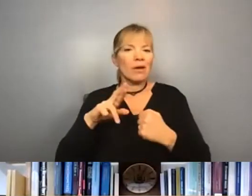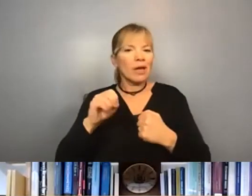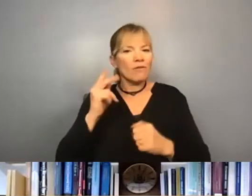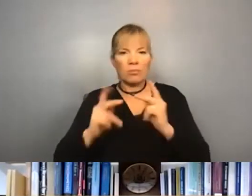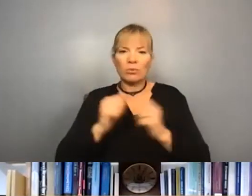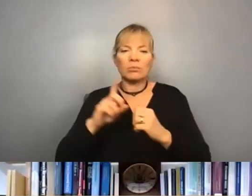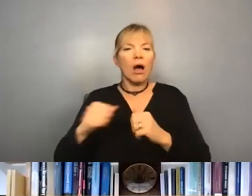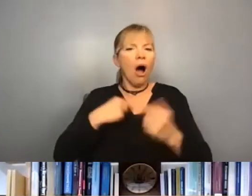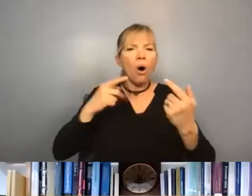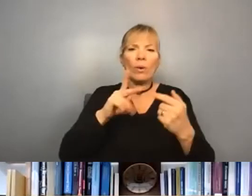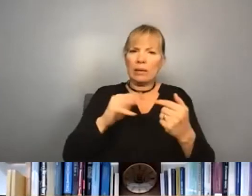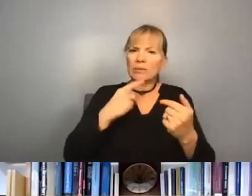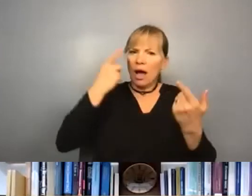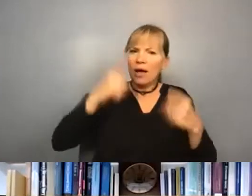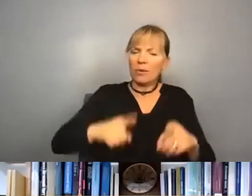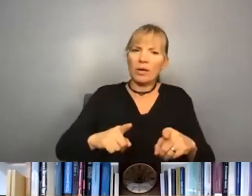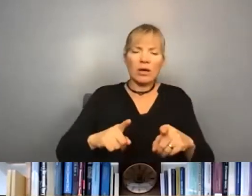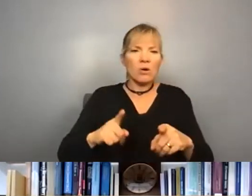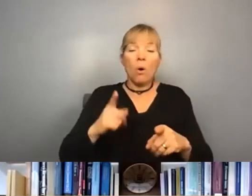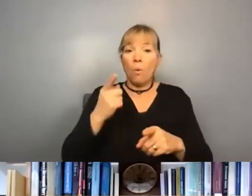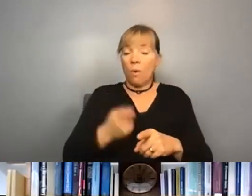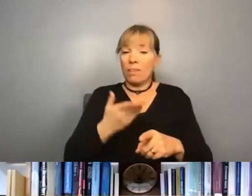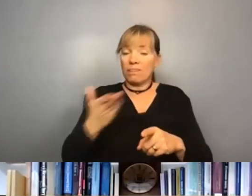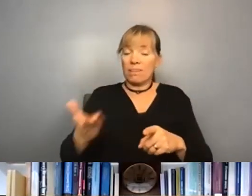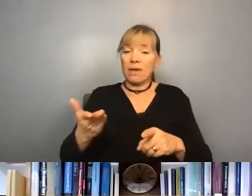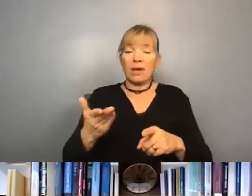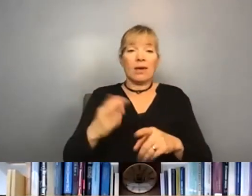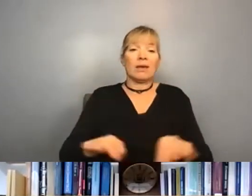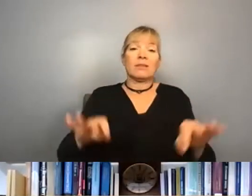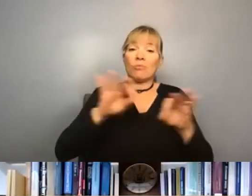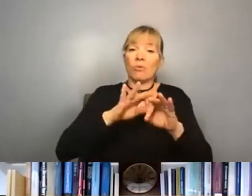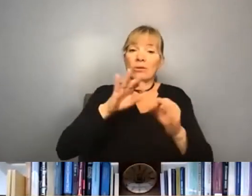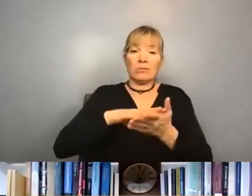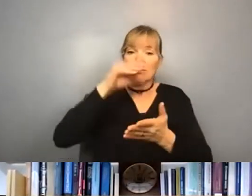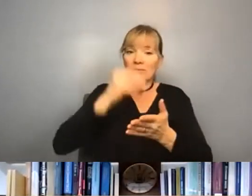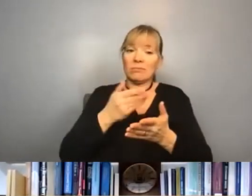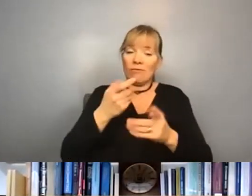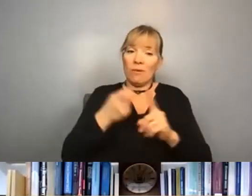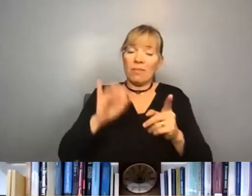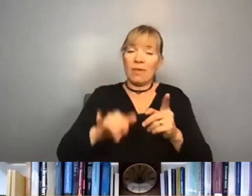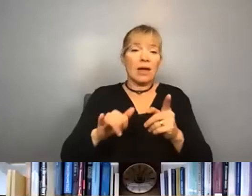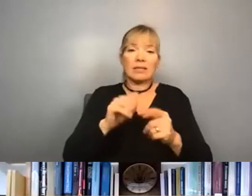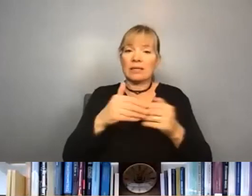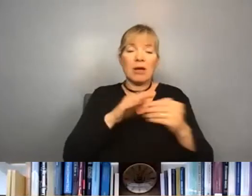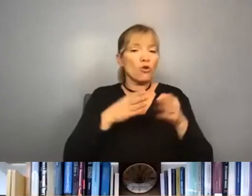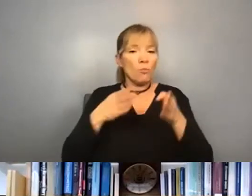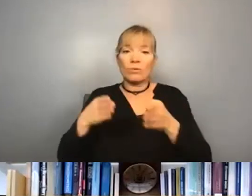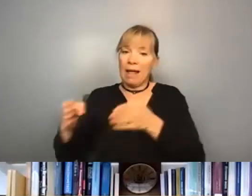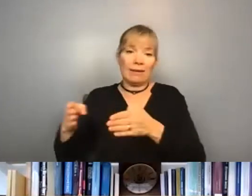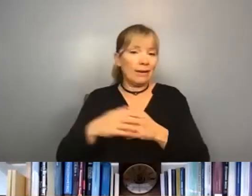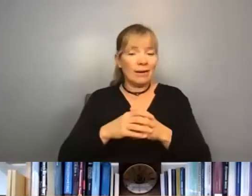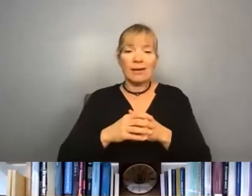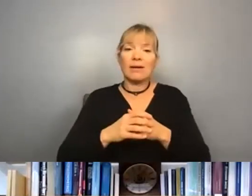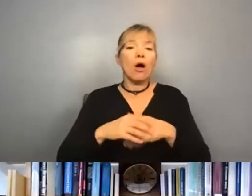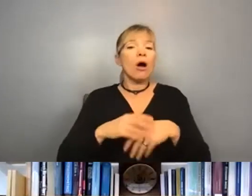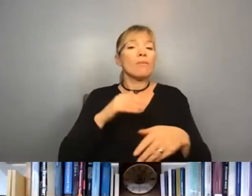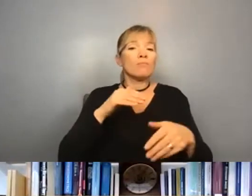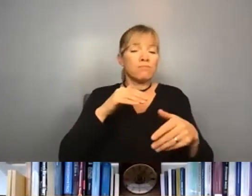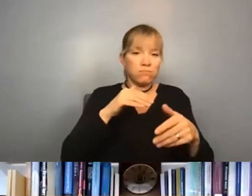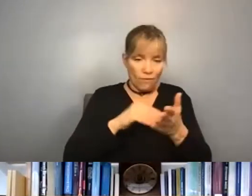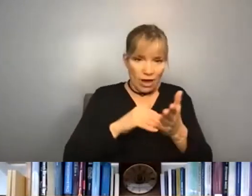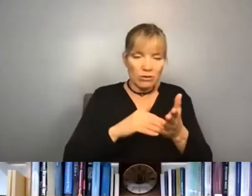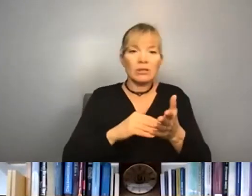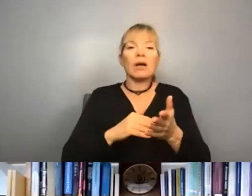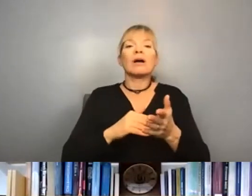I agree. And, you know, to me one of the key take-home points is that it doesn't matter what your modality is. Providers, there are things there are providers can do to improve the person-centeredness and cultural competence of their care to improve people with